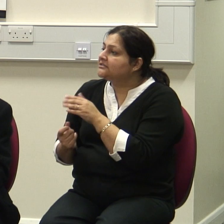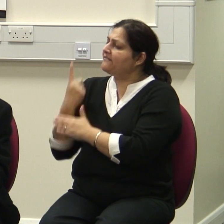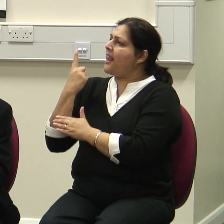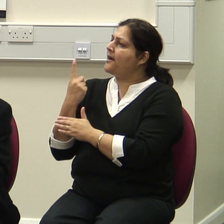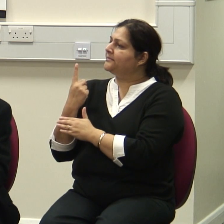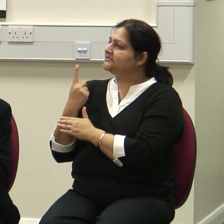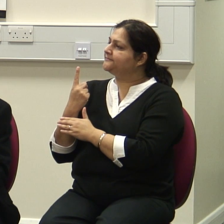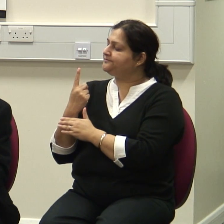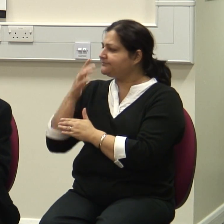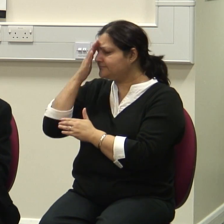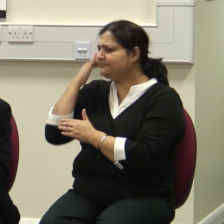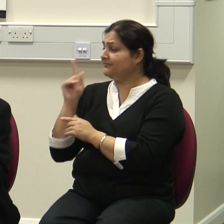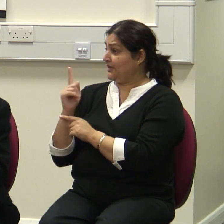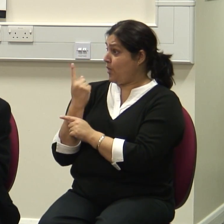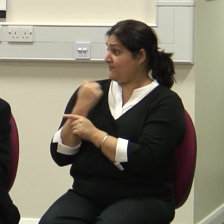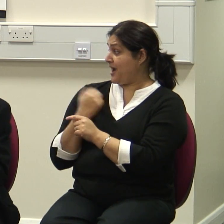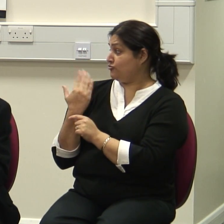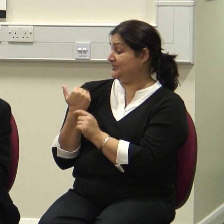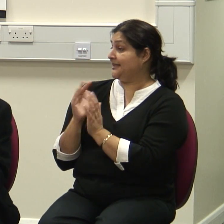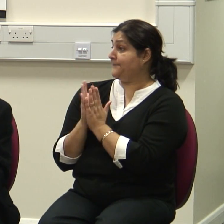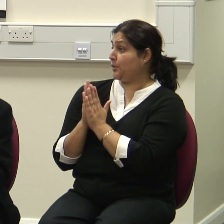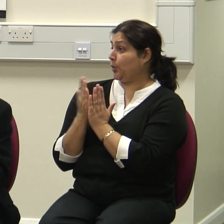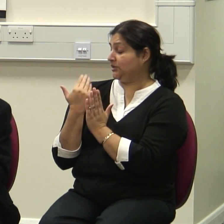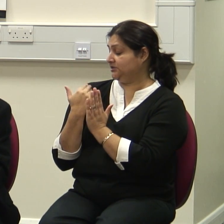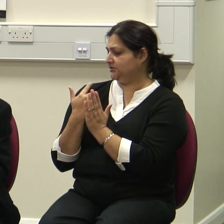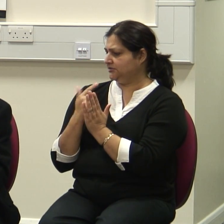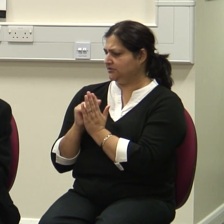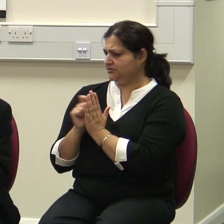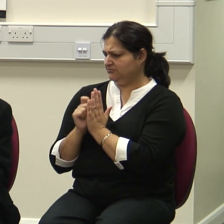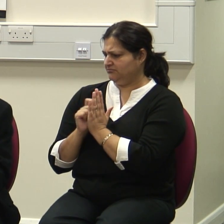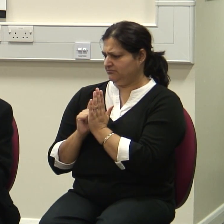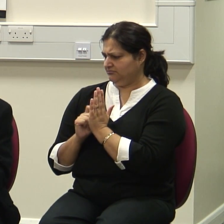fact, one of my most recent books, more recent books written about, published about, I don't